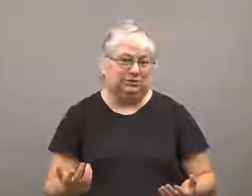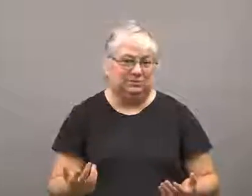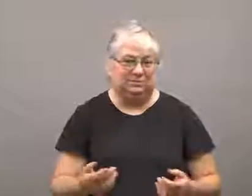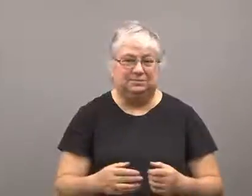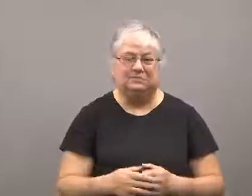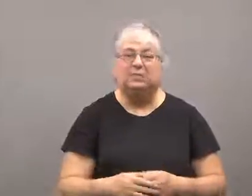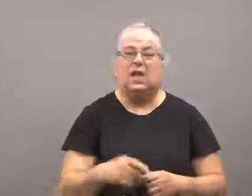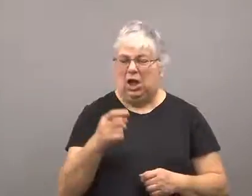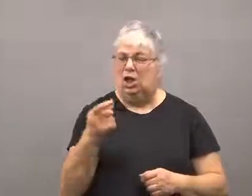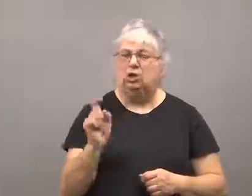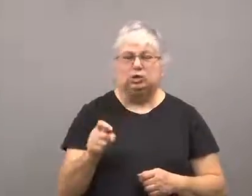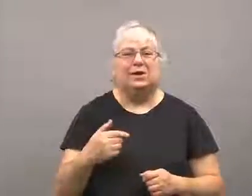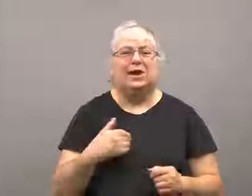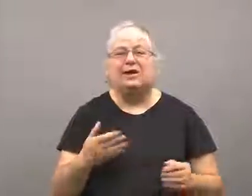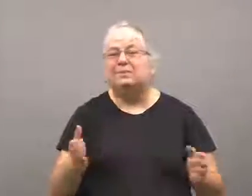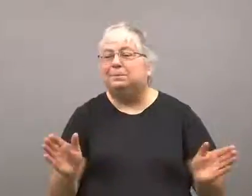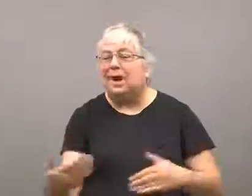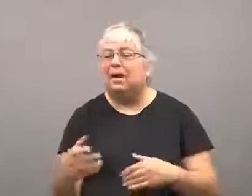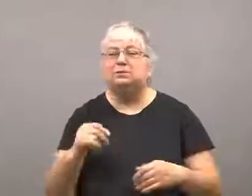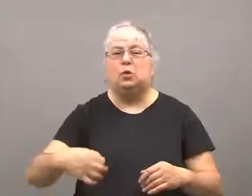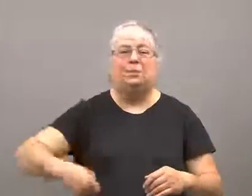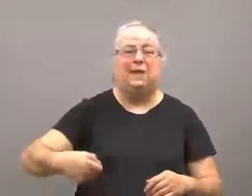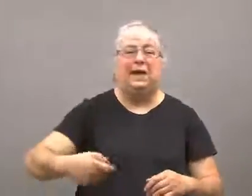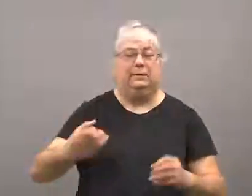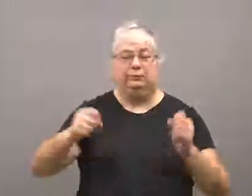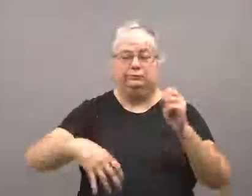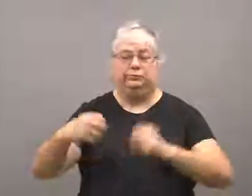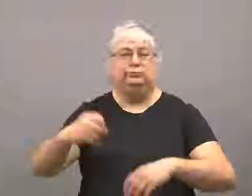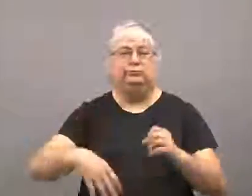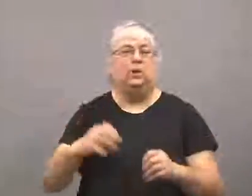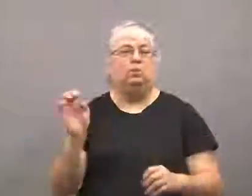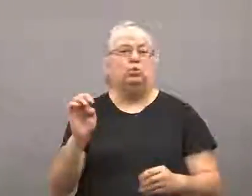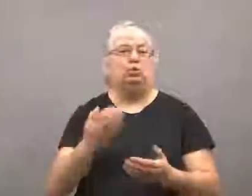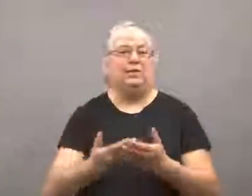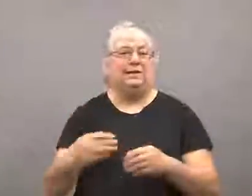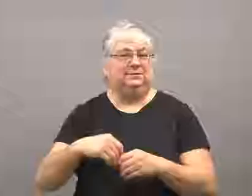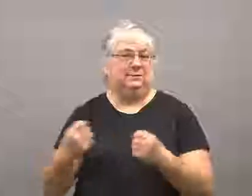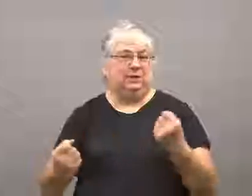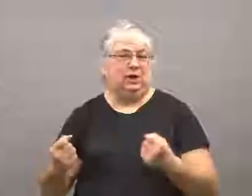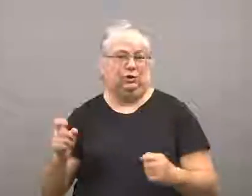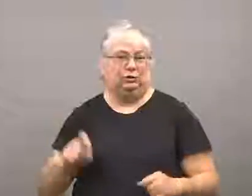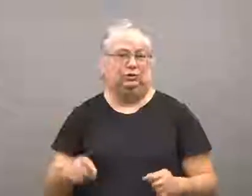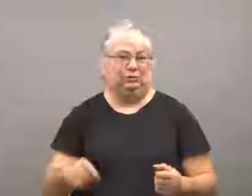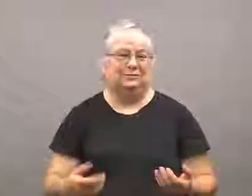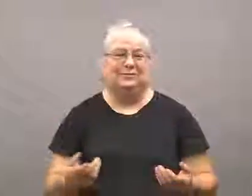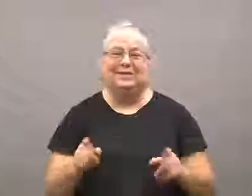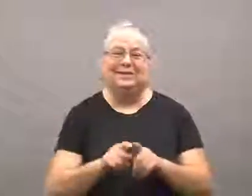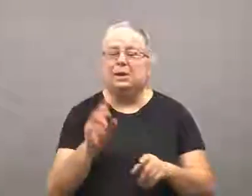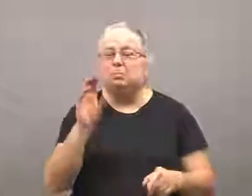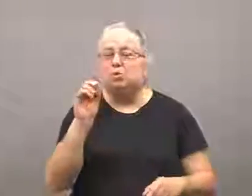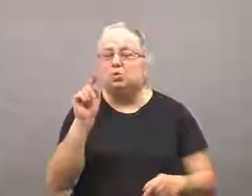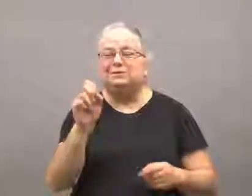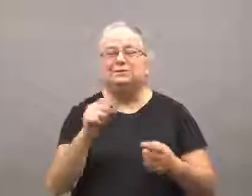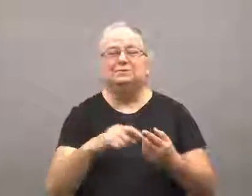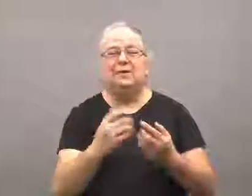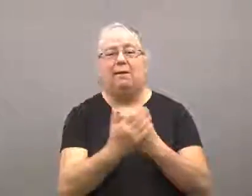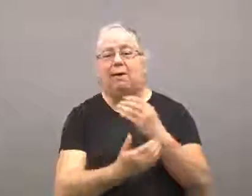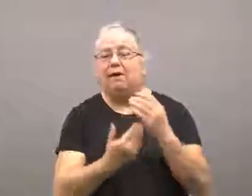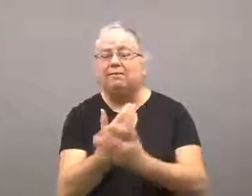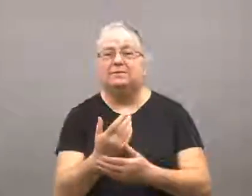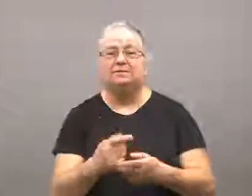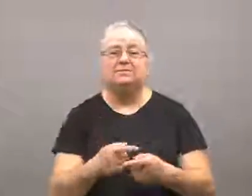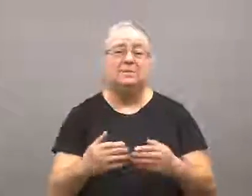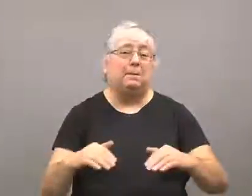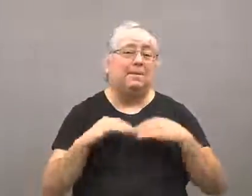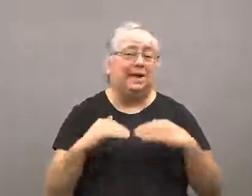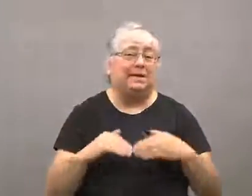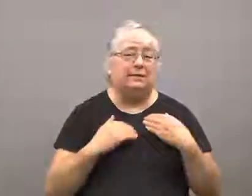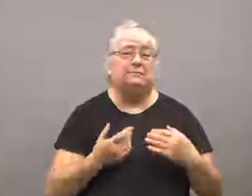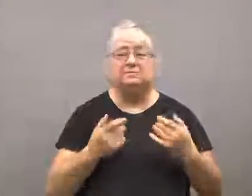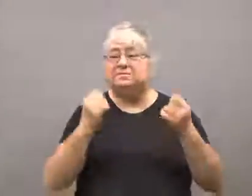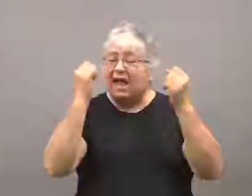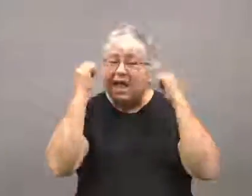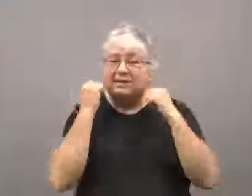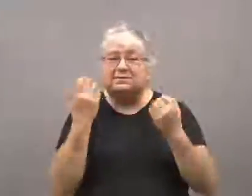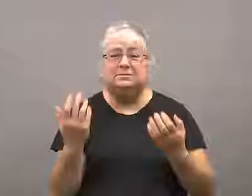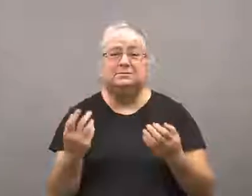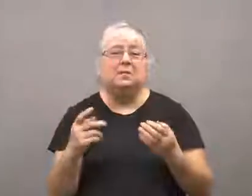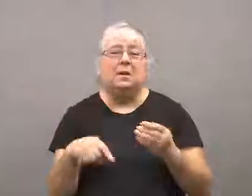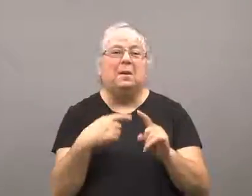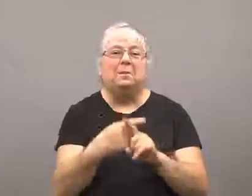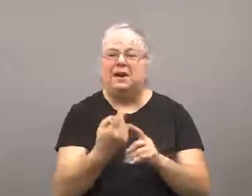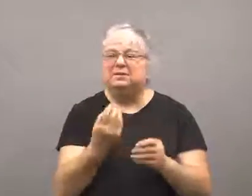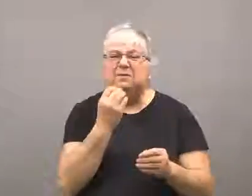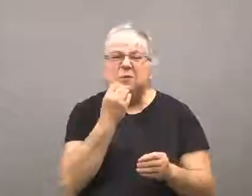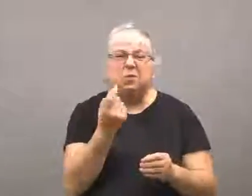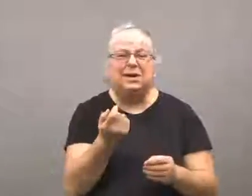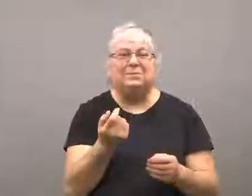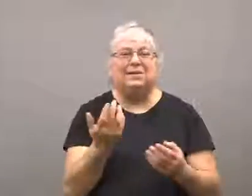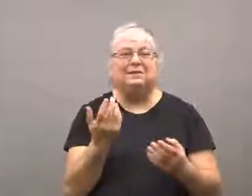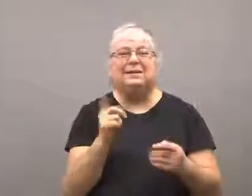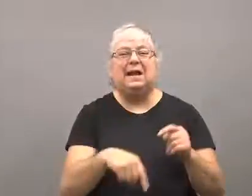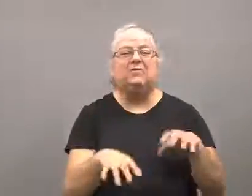You should have an emergency box or bag in your car.